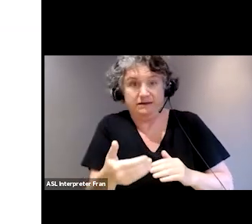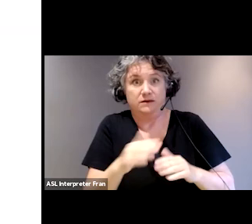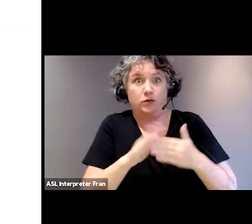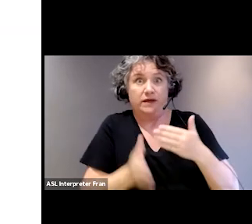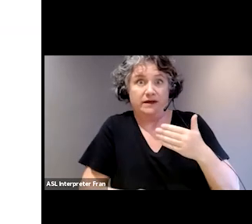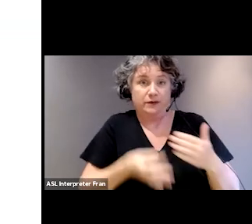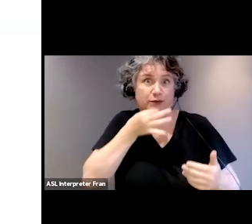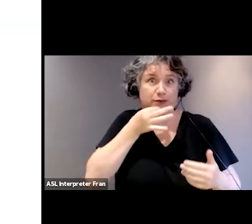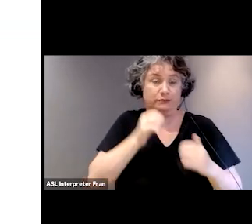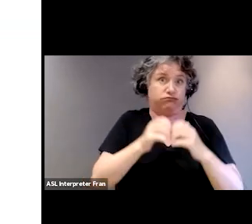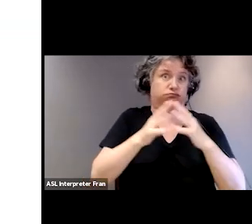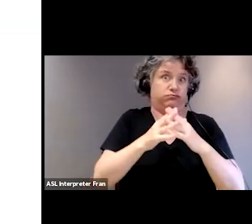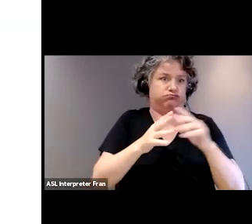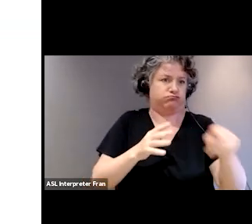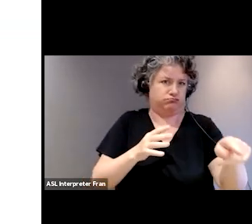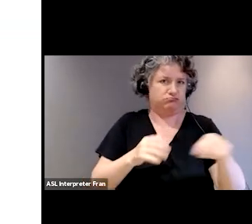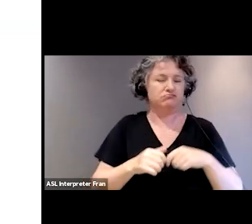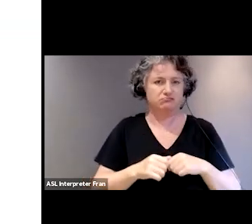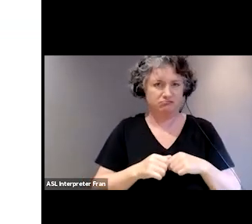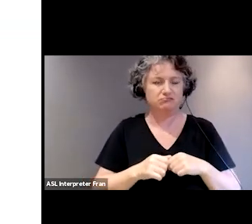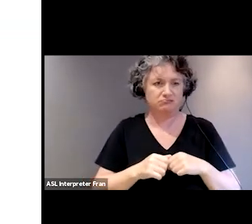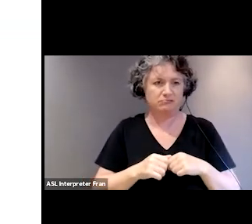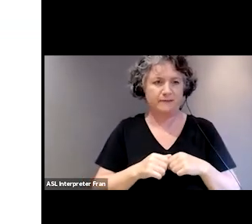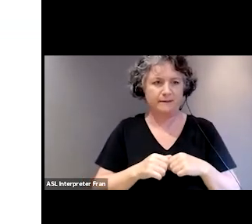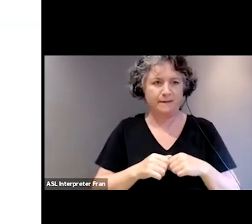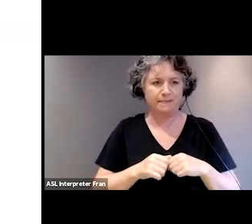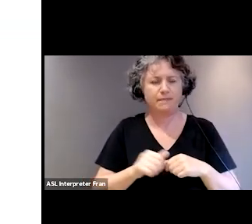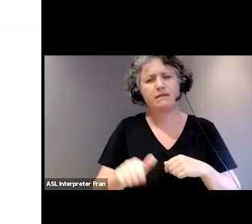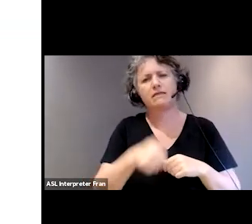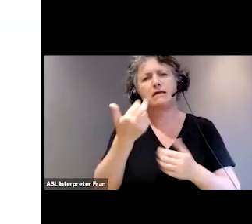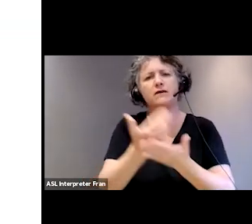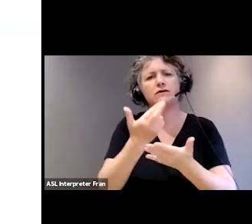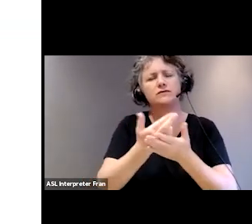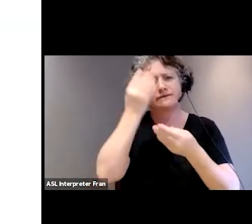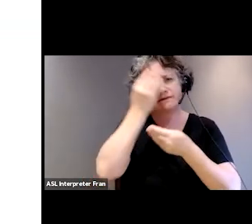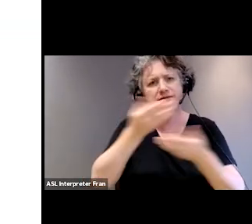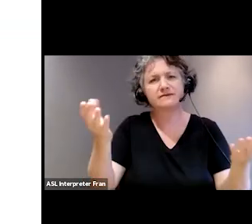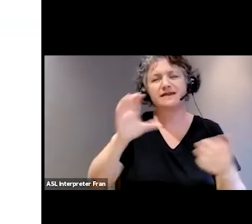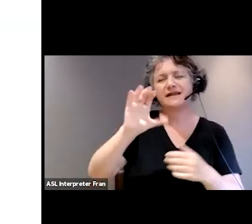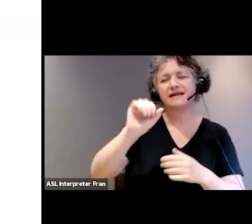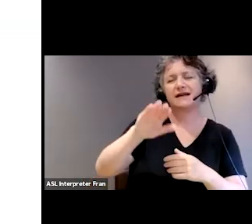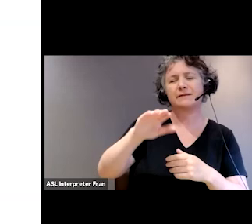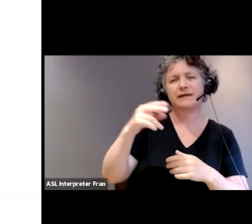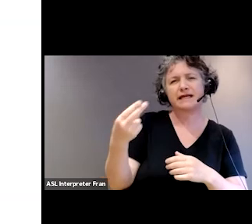clinics and pharmacies, and mobile pop-up clinics for the mobile pop-up clinics are some of what was shared before earlier by Wendy , also going to share one on